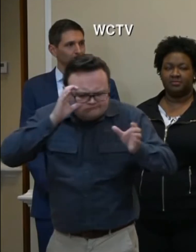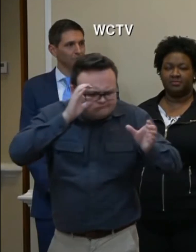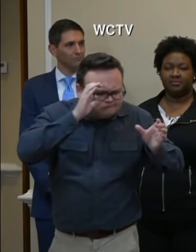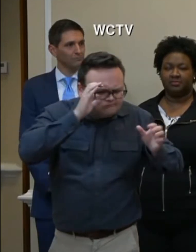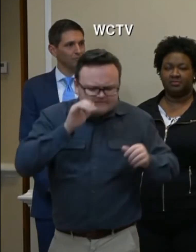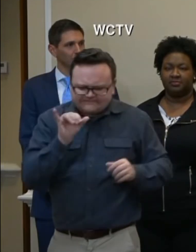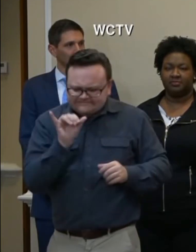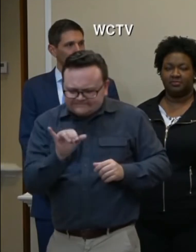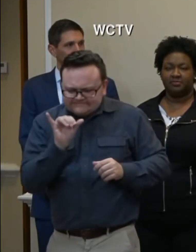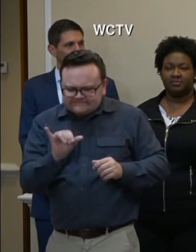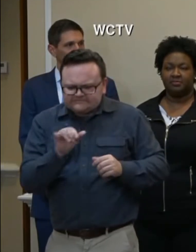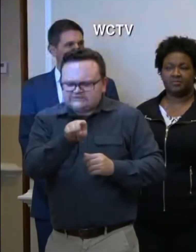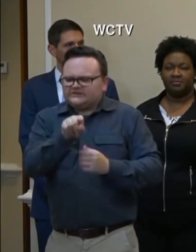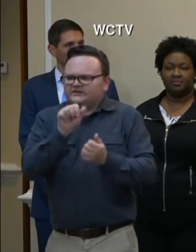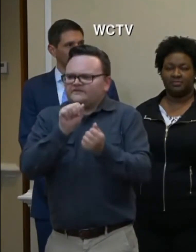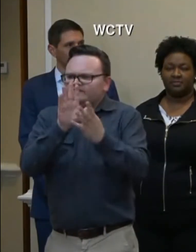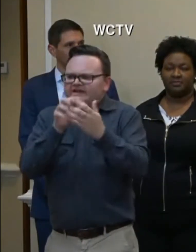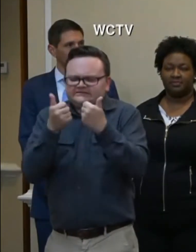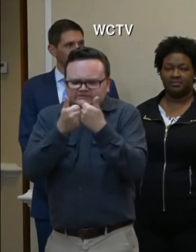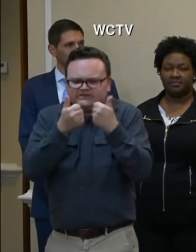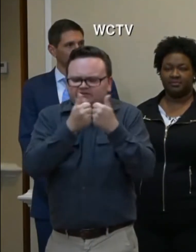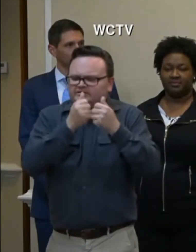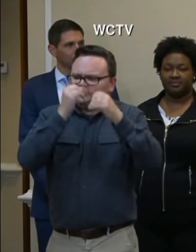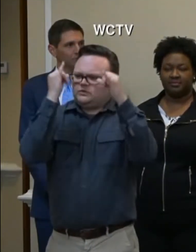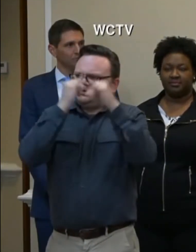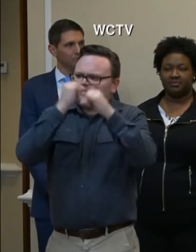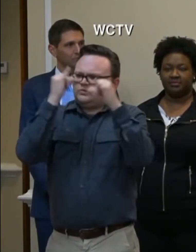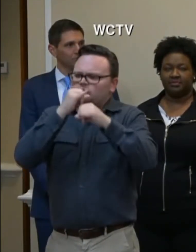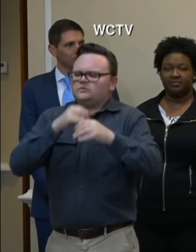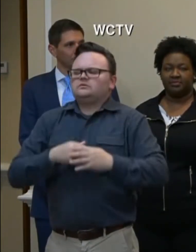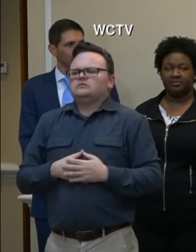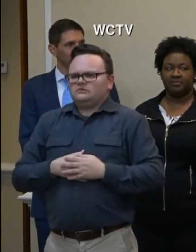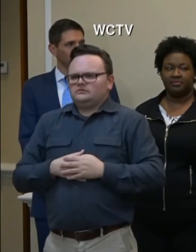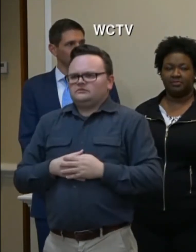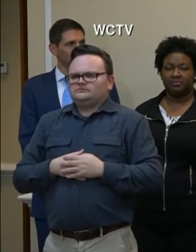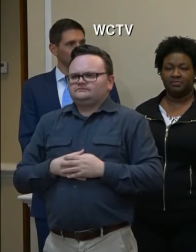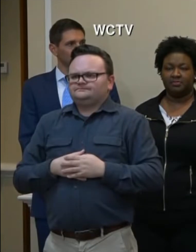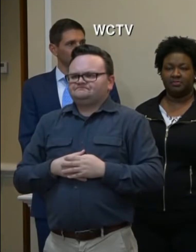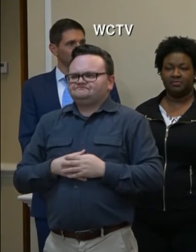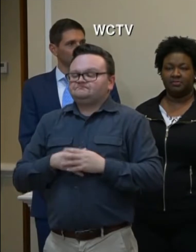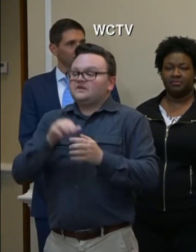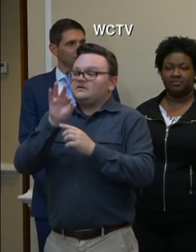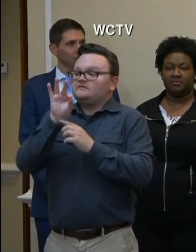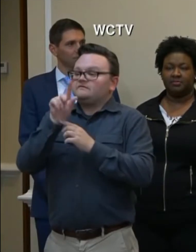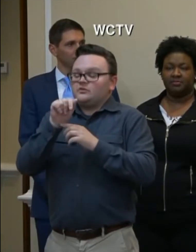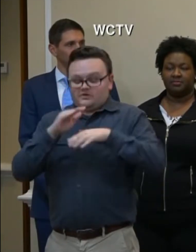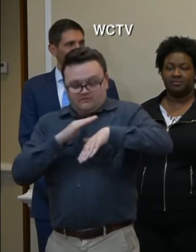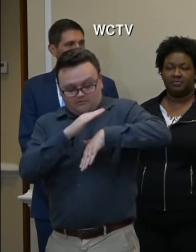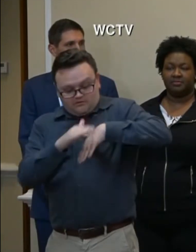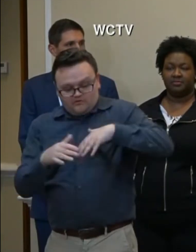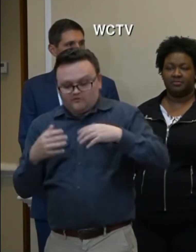frontlines facilities across Florida are taking every precaution to ensure the